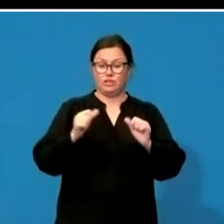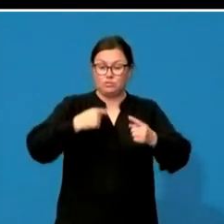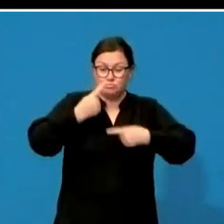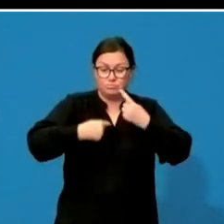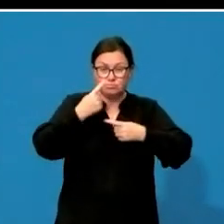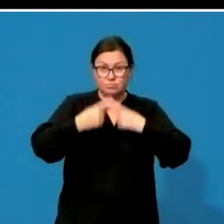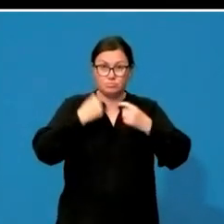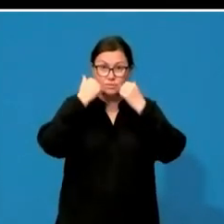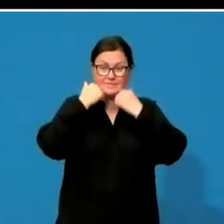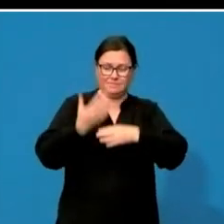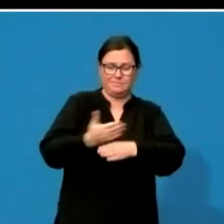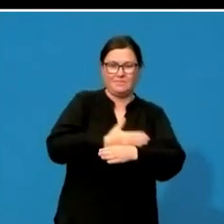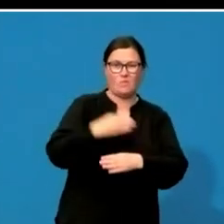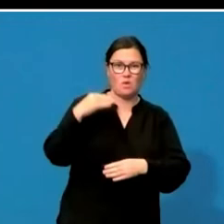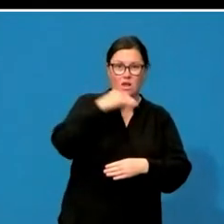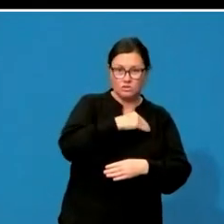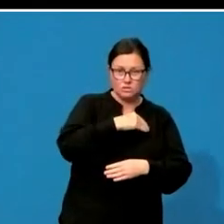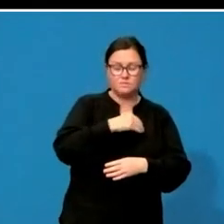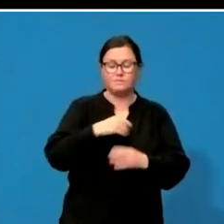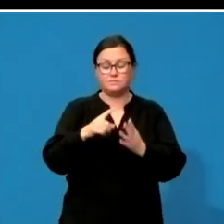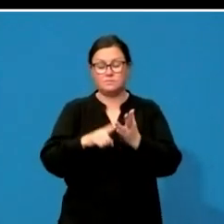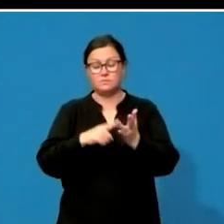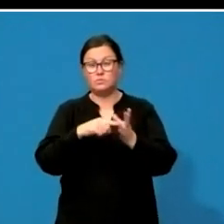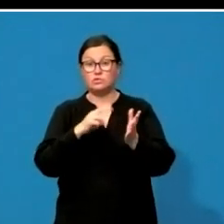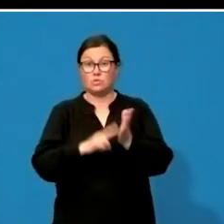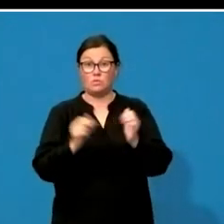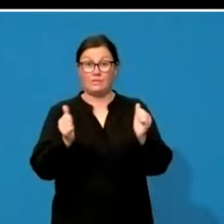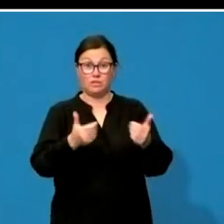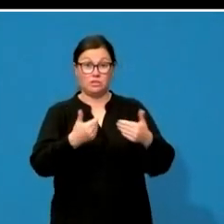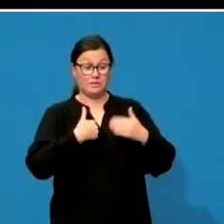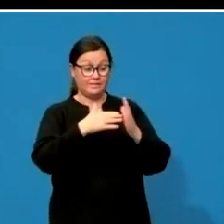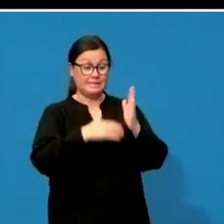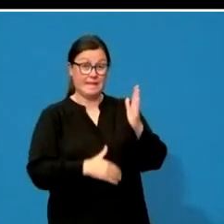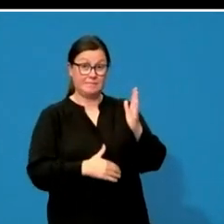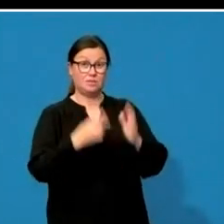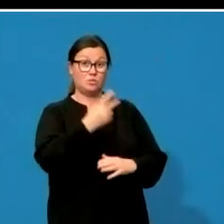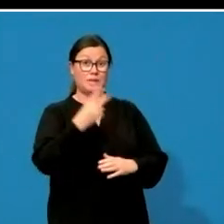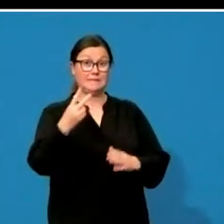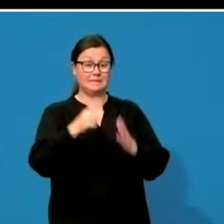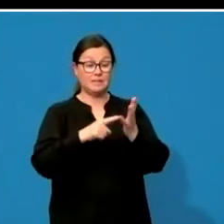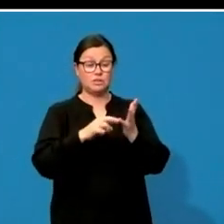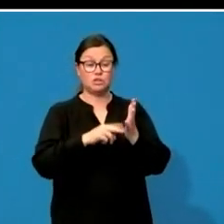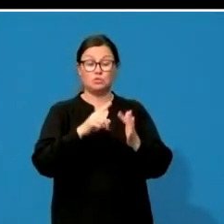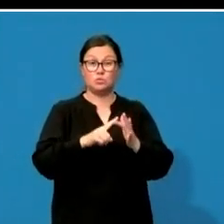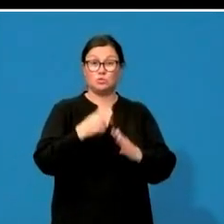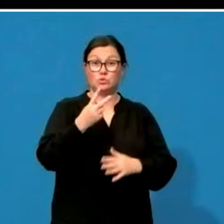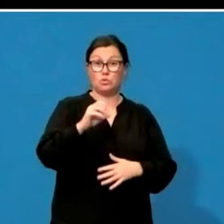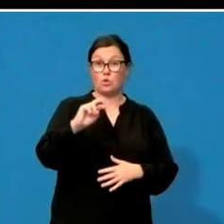Joan has provided a statement to the hearing dated 22 June 2021, bearing identification